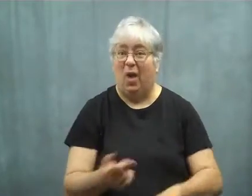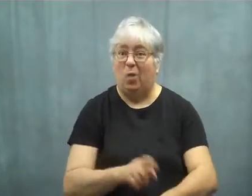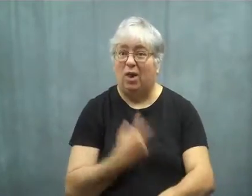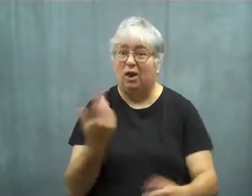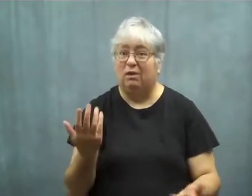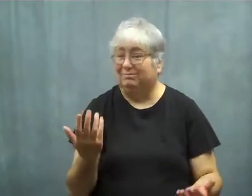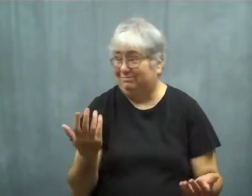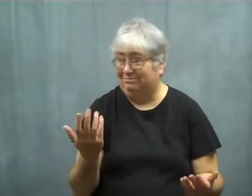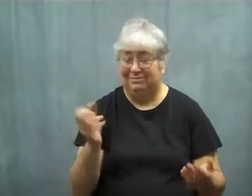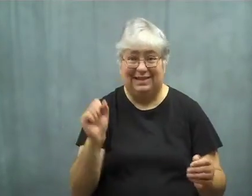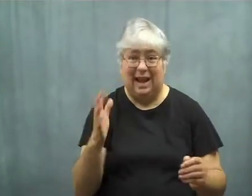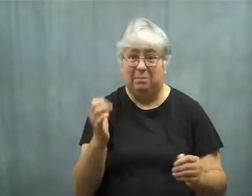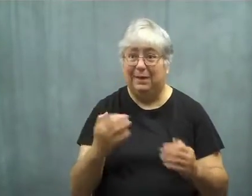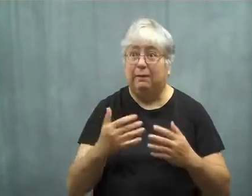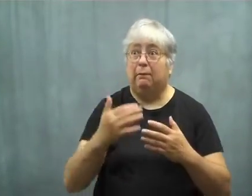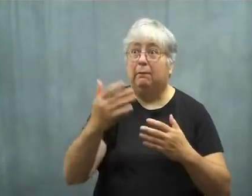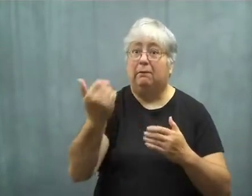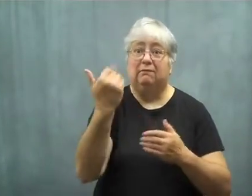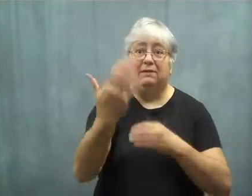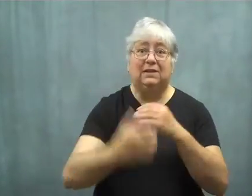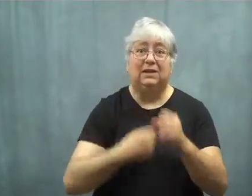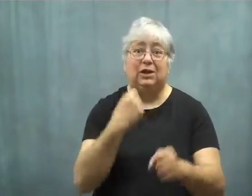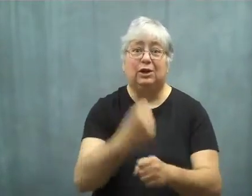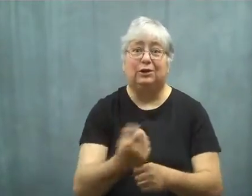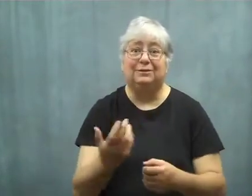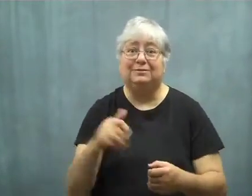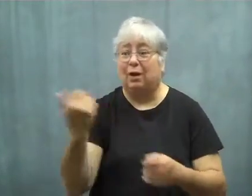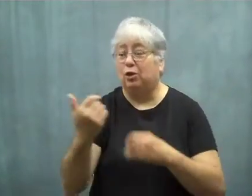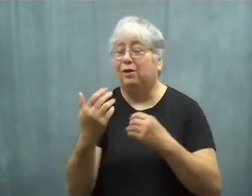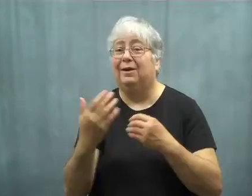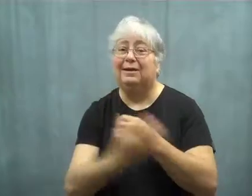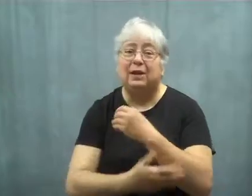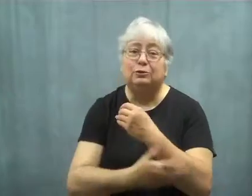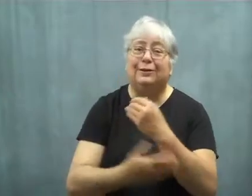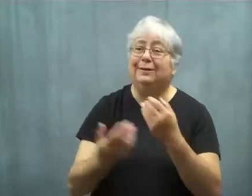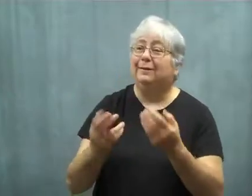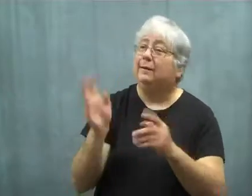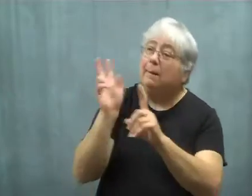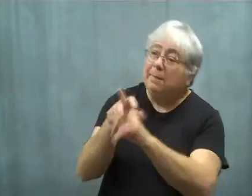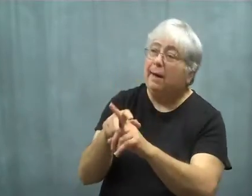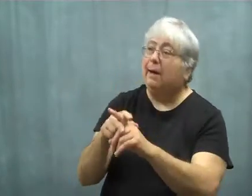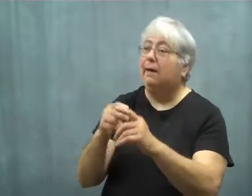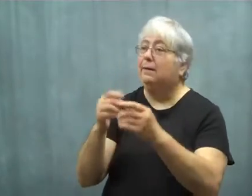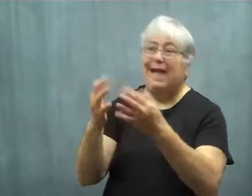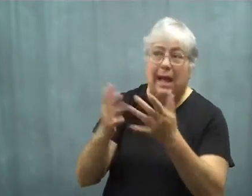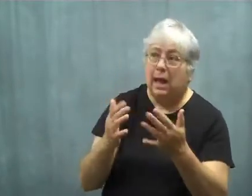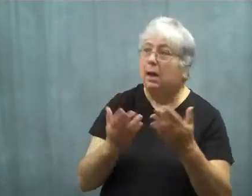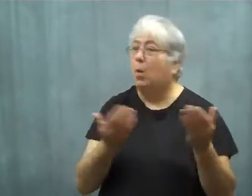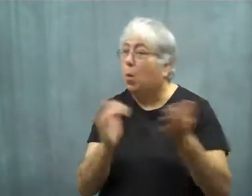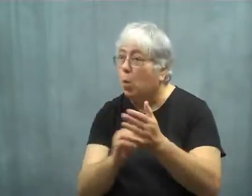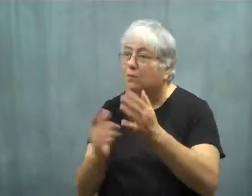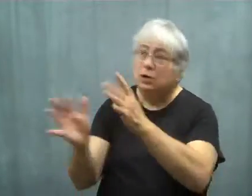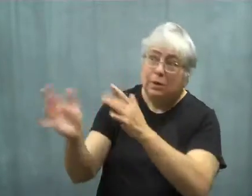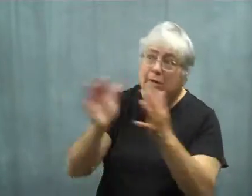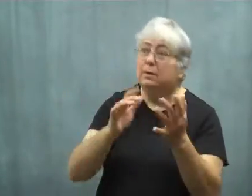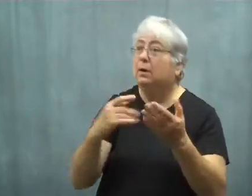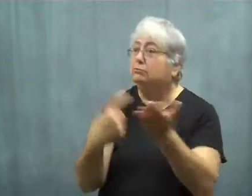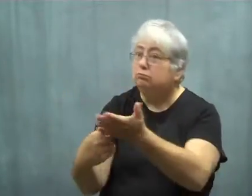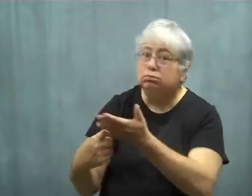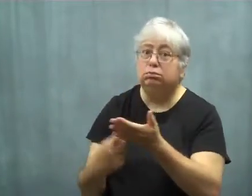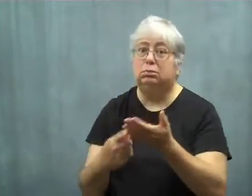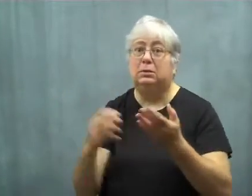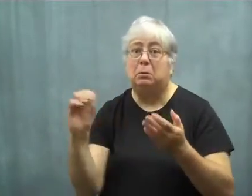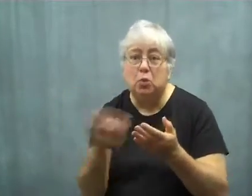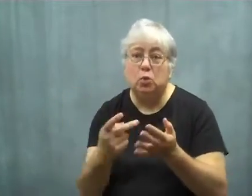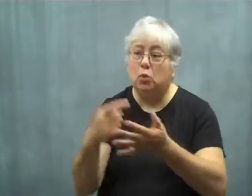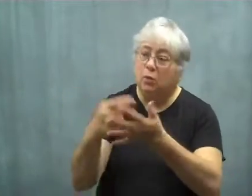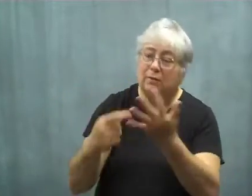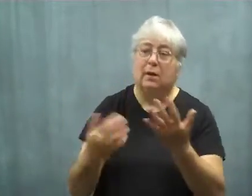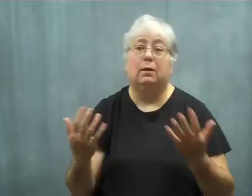That could take as long as 15 years.